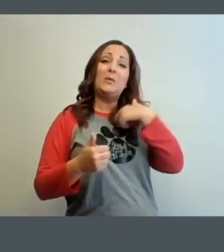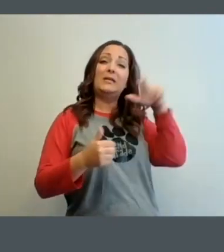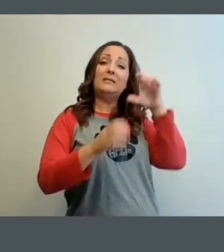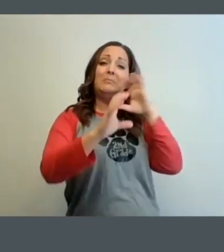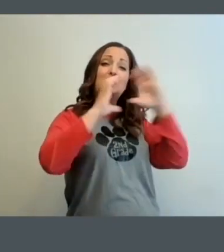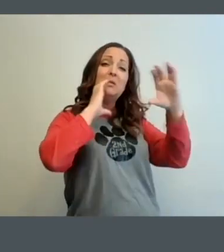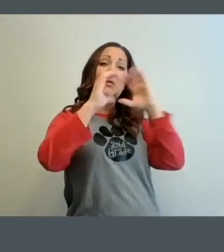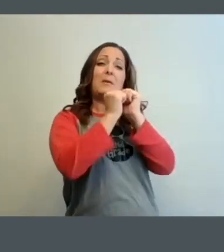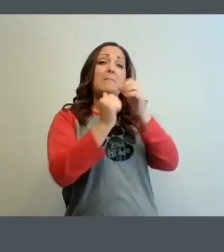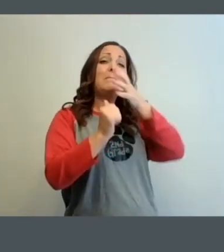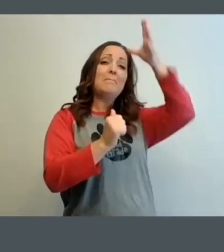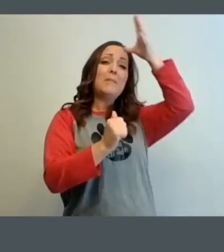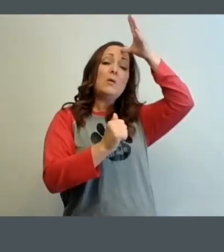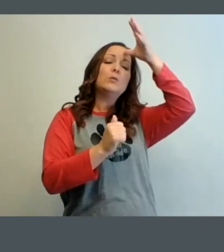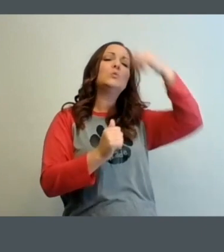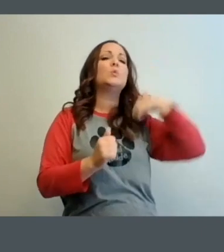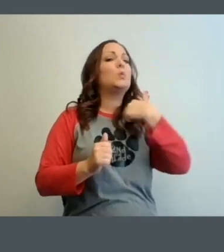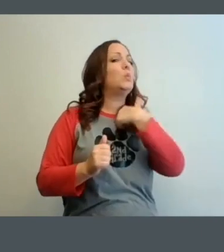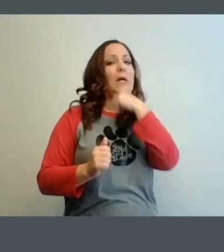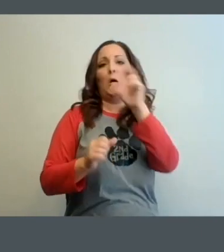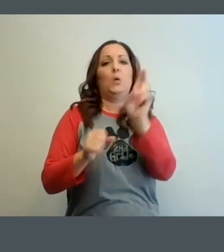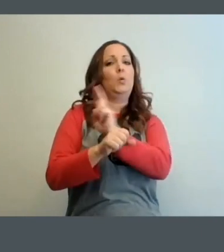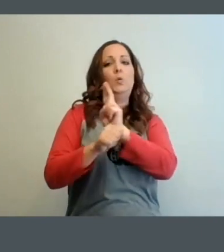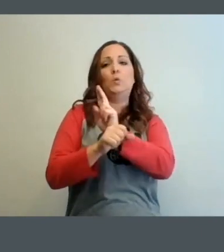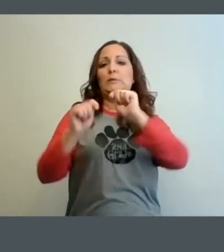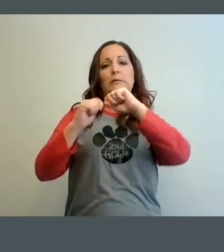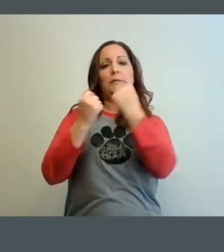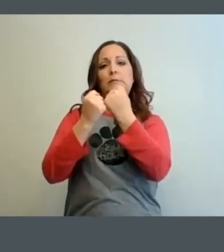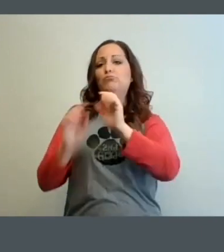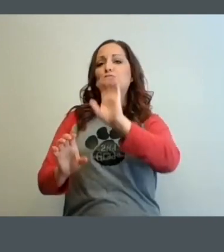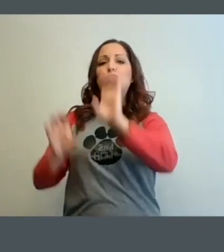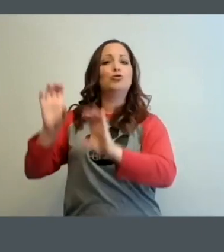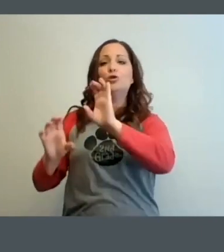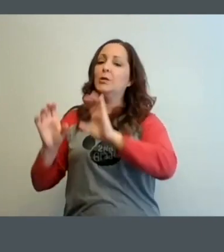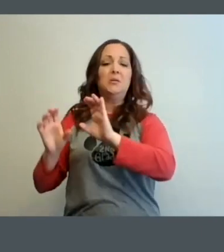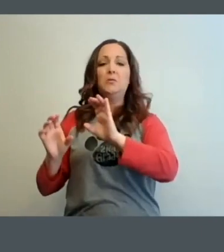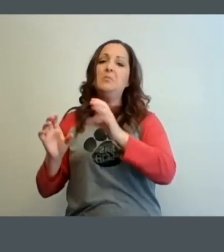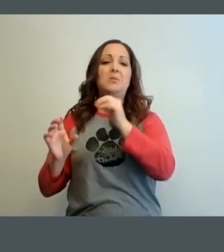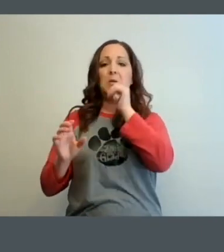to keep communication with parents separate from the Teams channels.